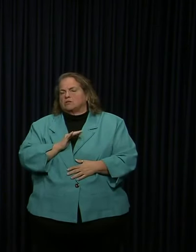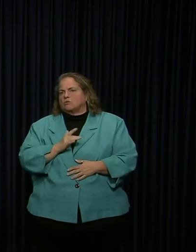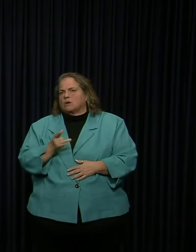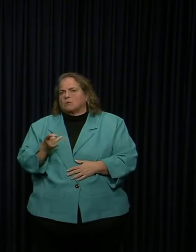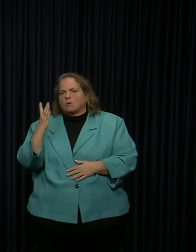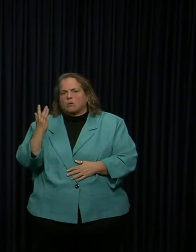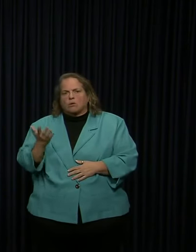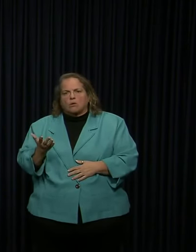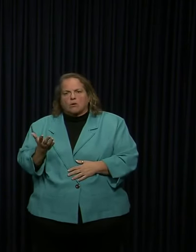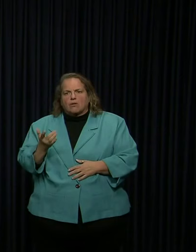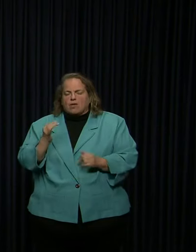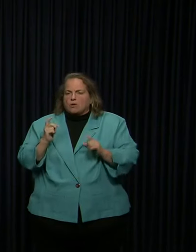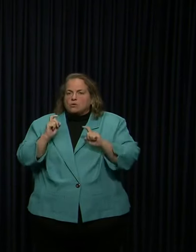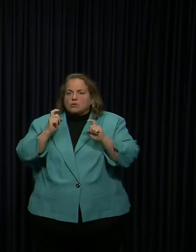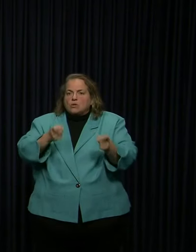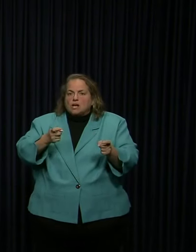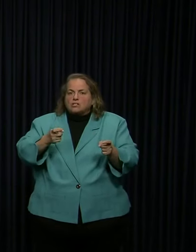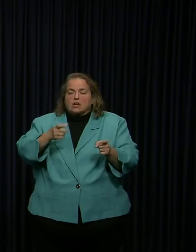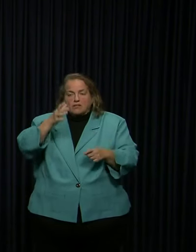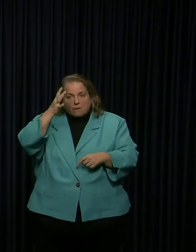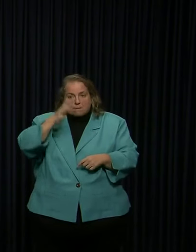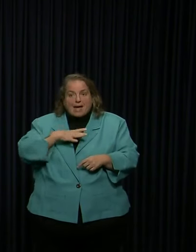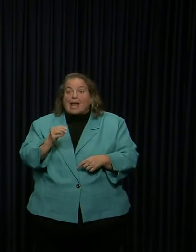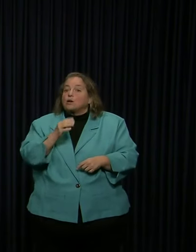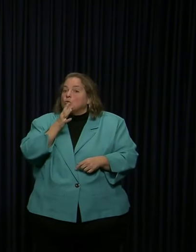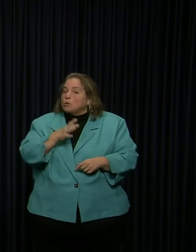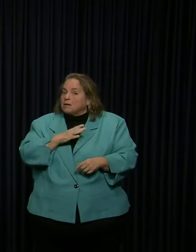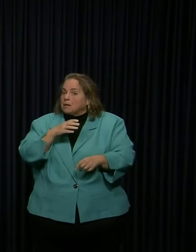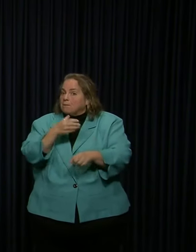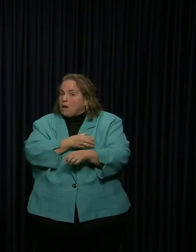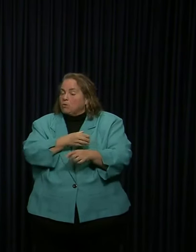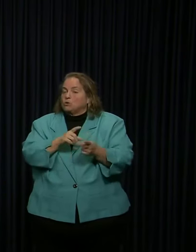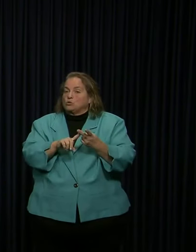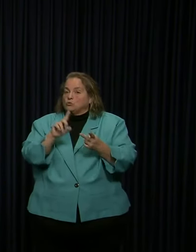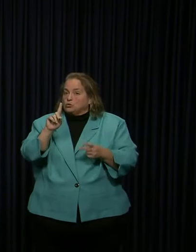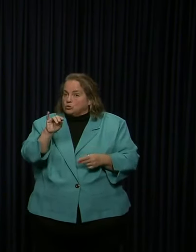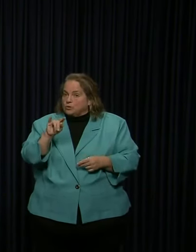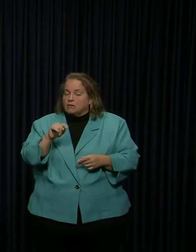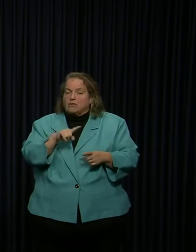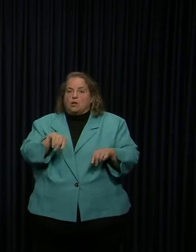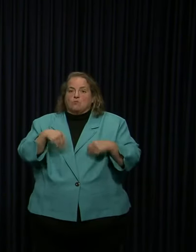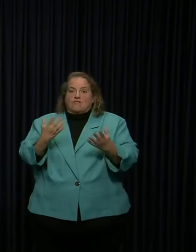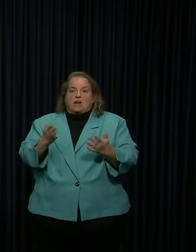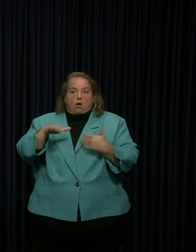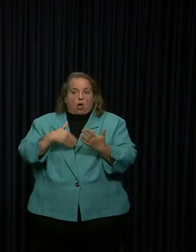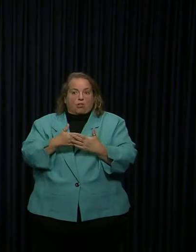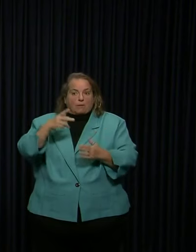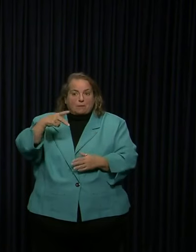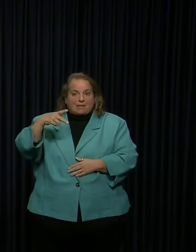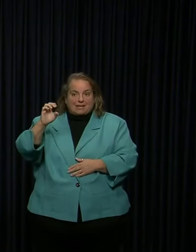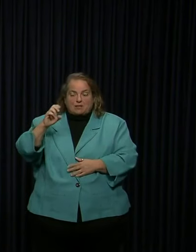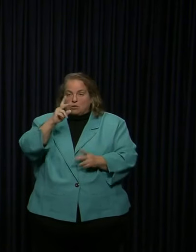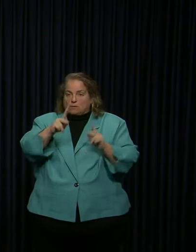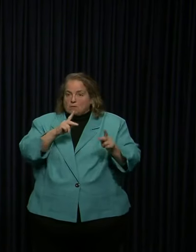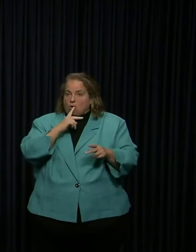IT'S ALSO WHO IS SYMPTOMATIC. I WANT TO SHOW HOW YOU SIGN UP.